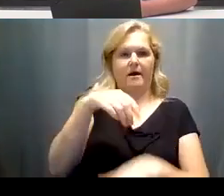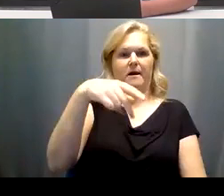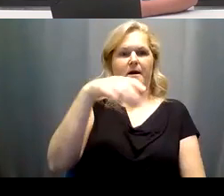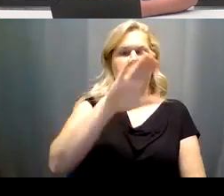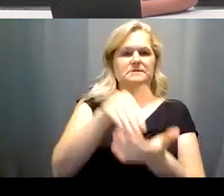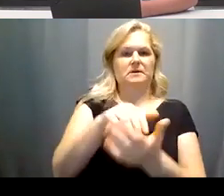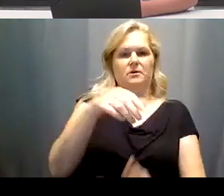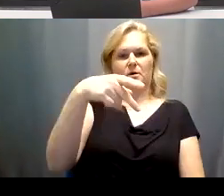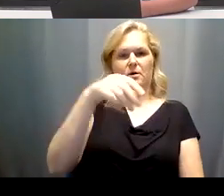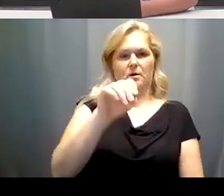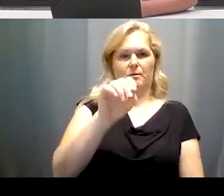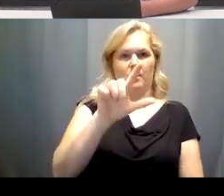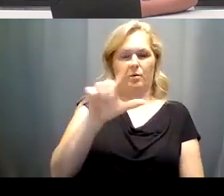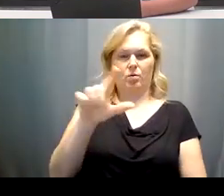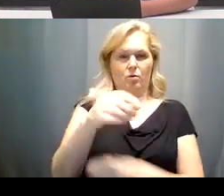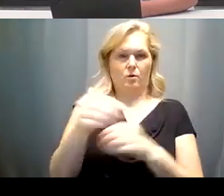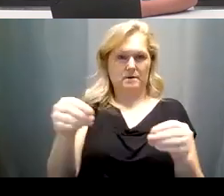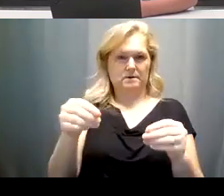The information officer works with the deputy returning officer,